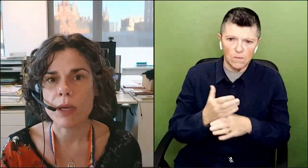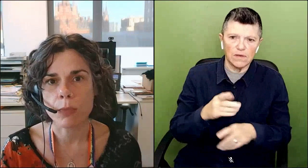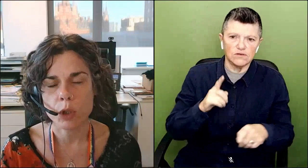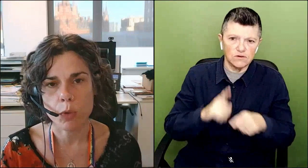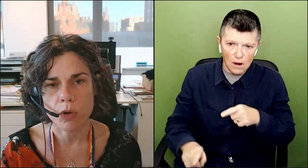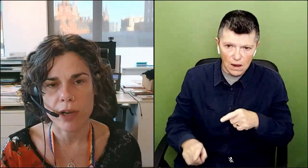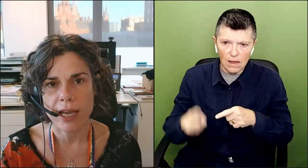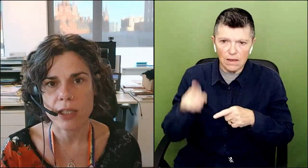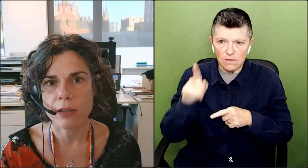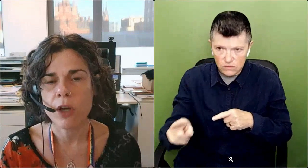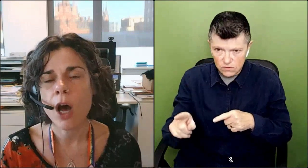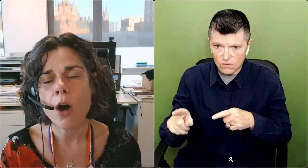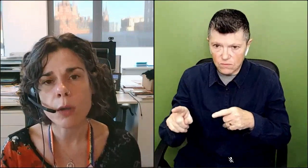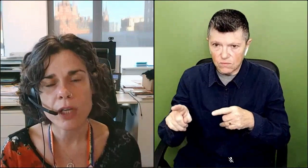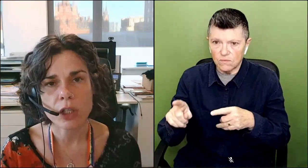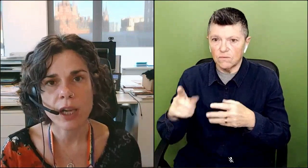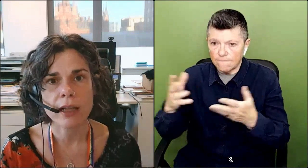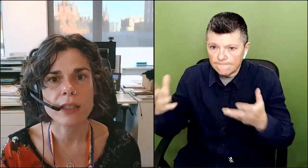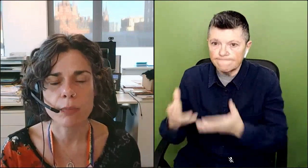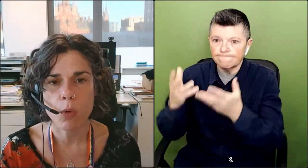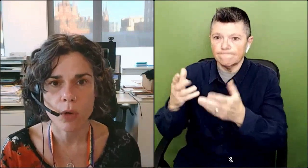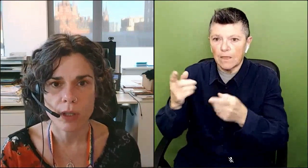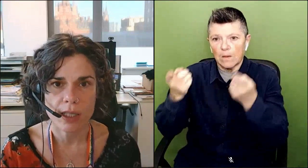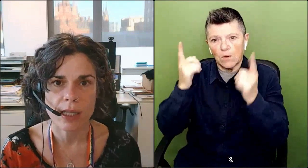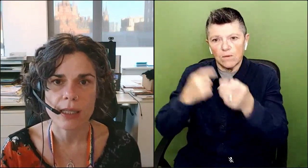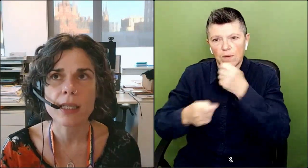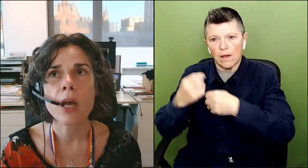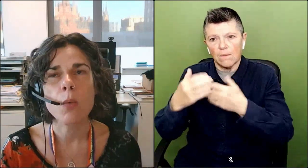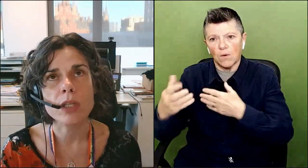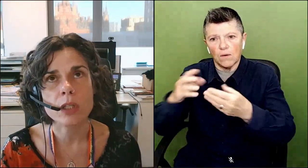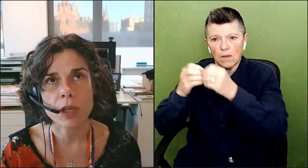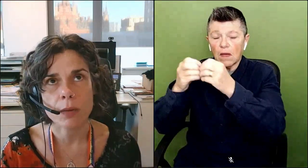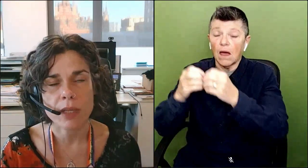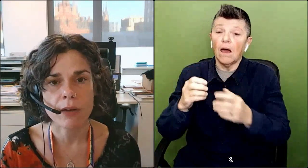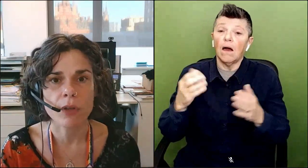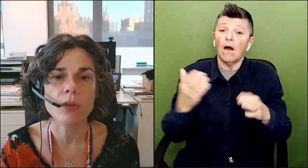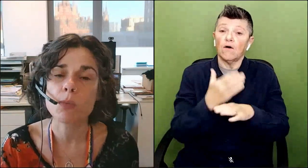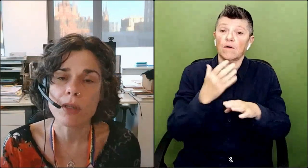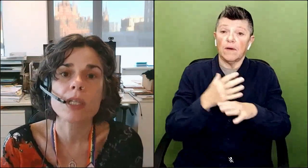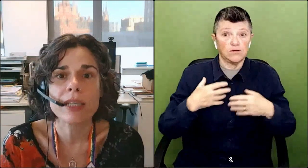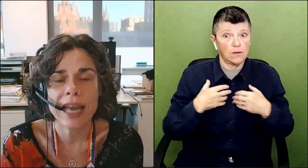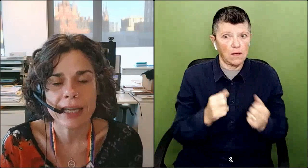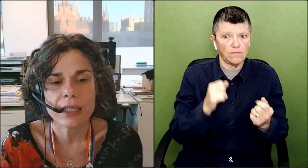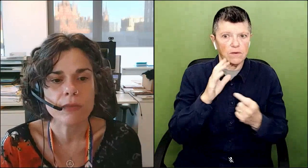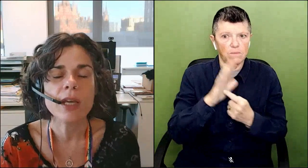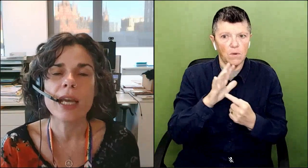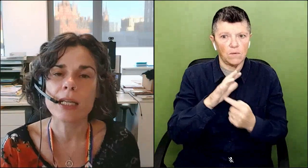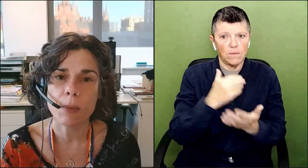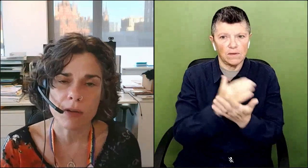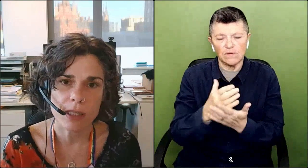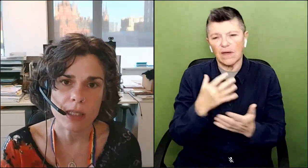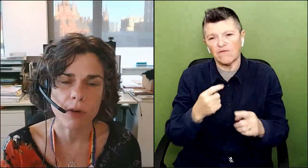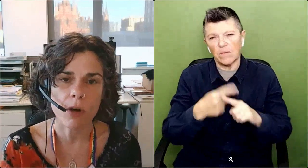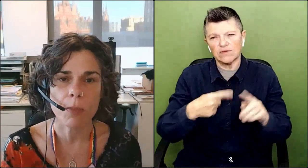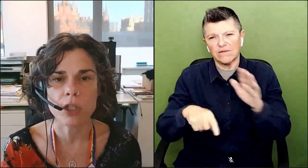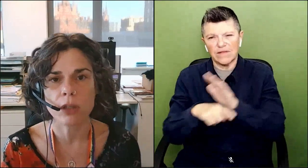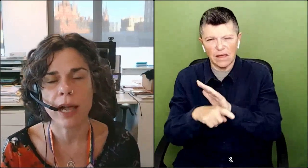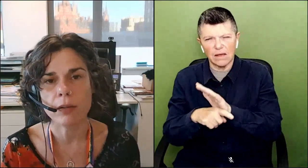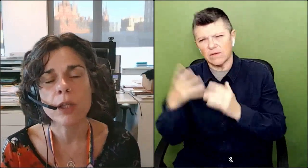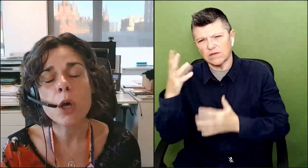be much more creative. Occupational health is important in this. We sometimes have, you know, there's positive and negative experiences of occupational health.